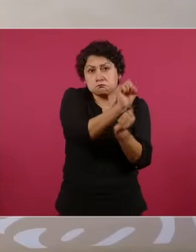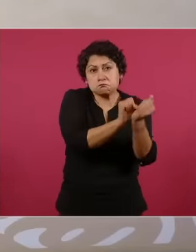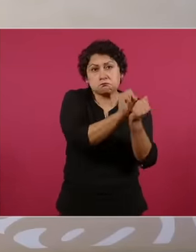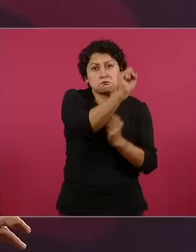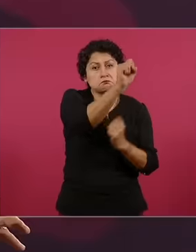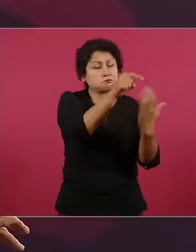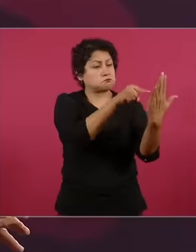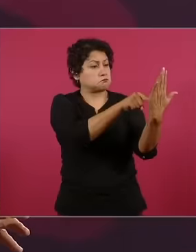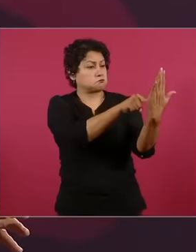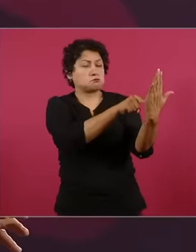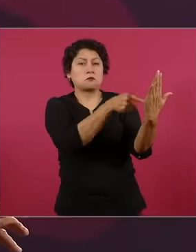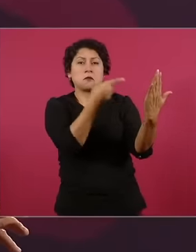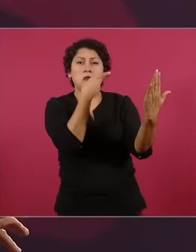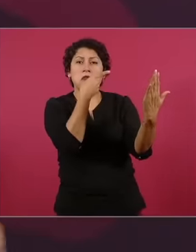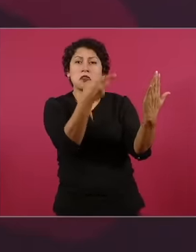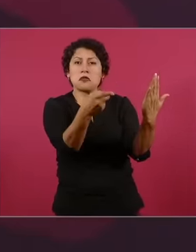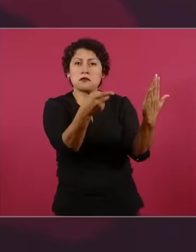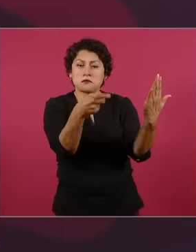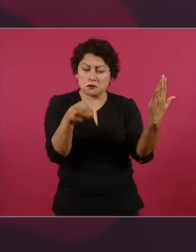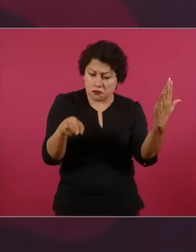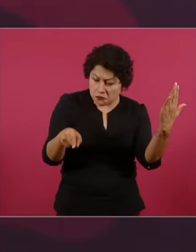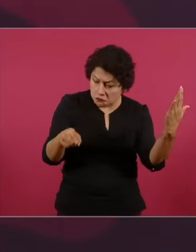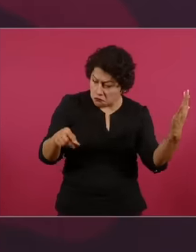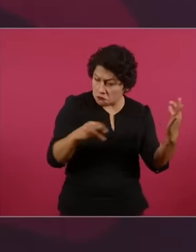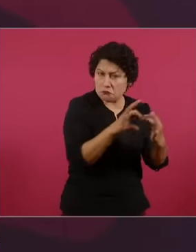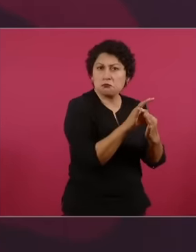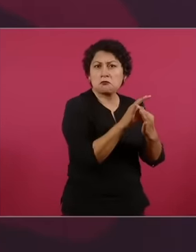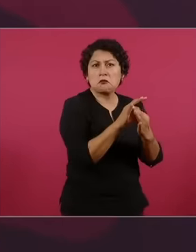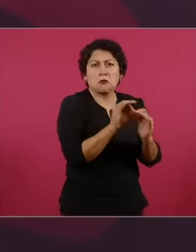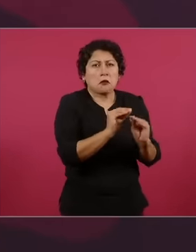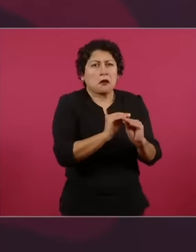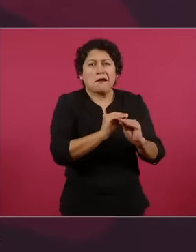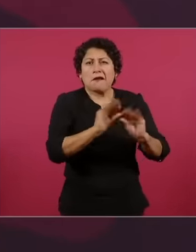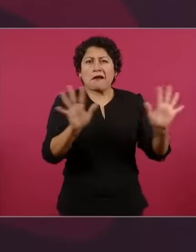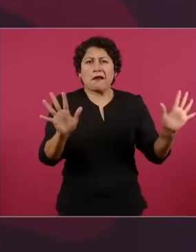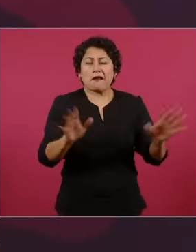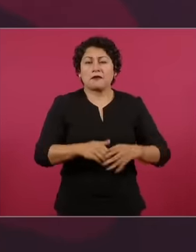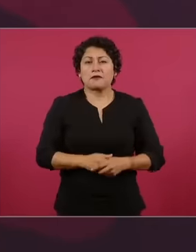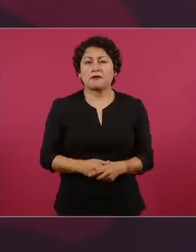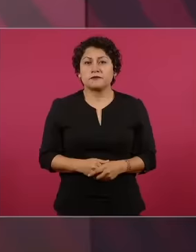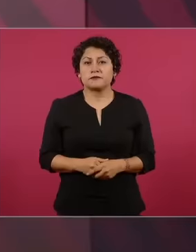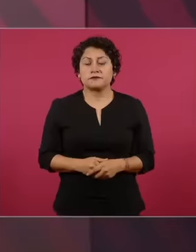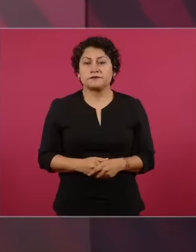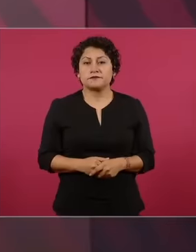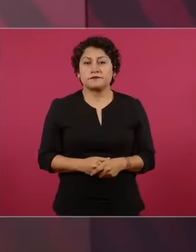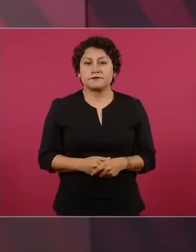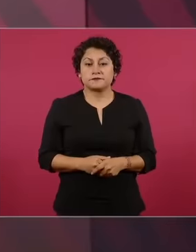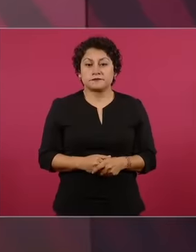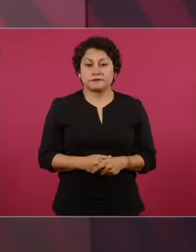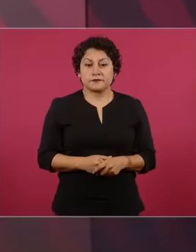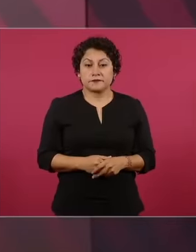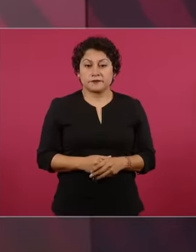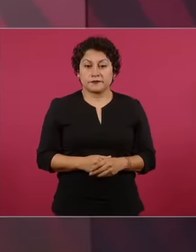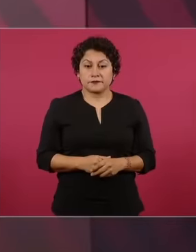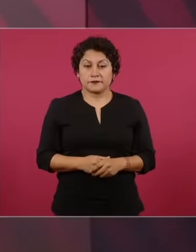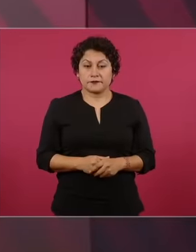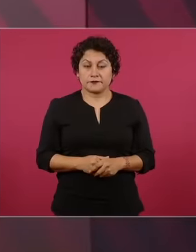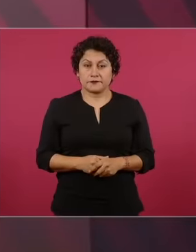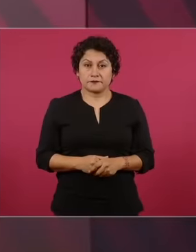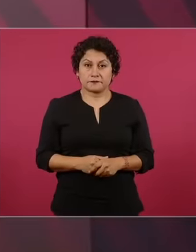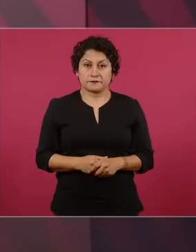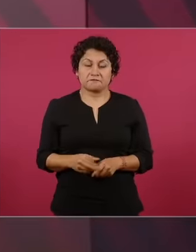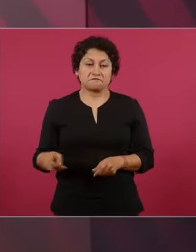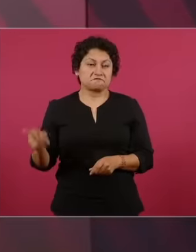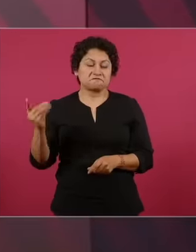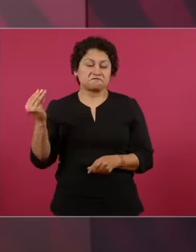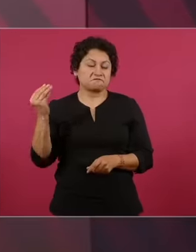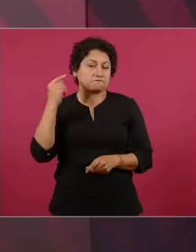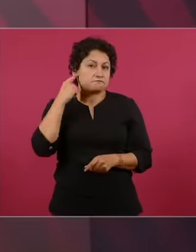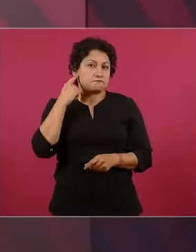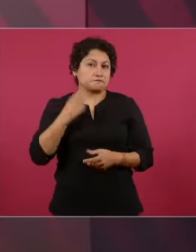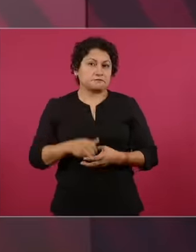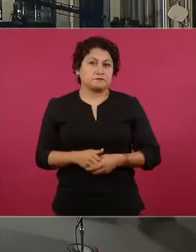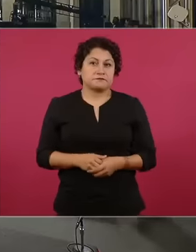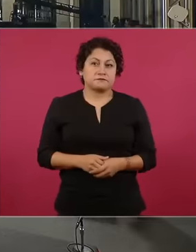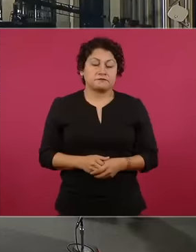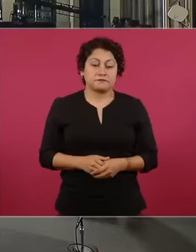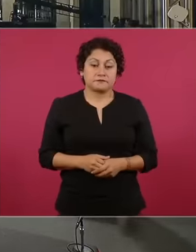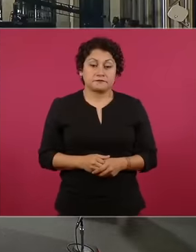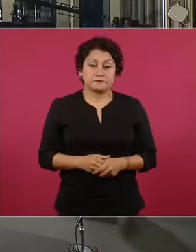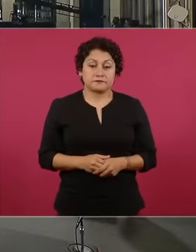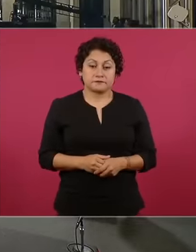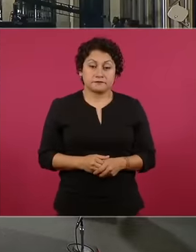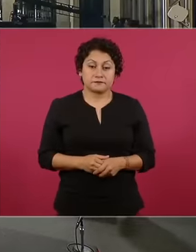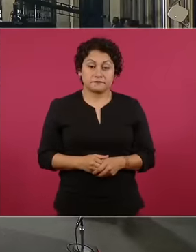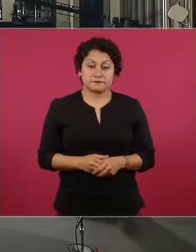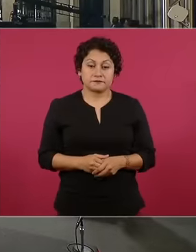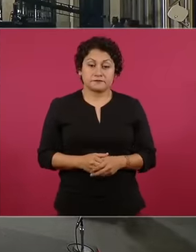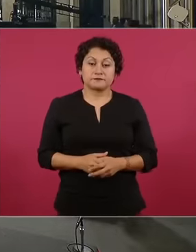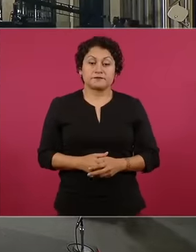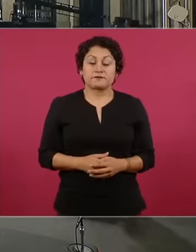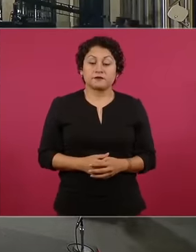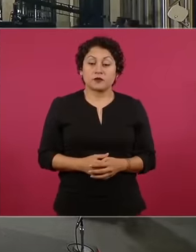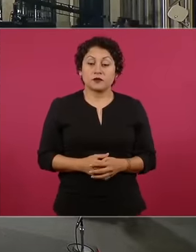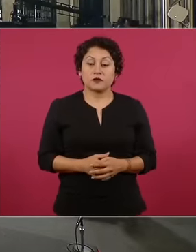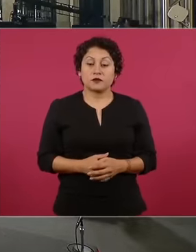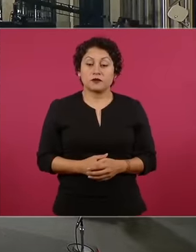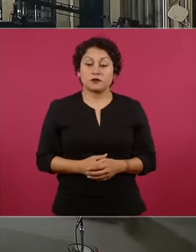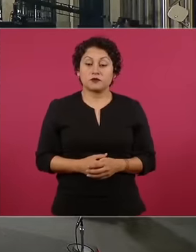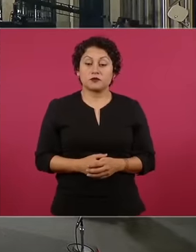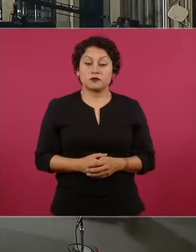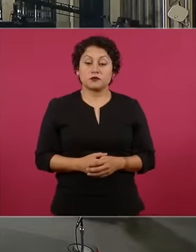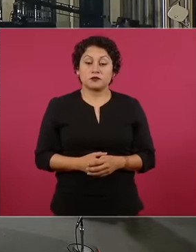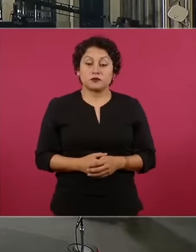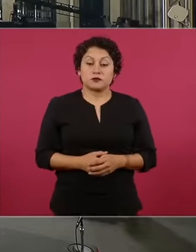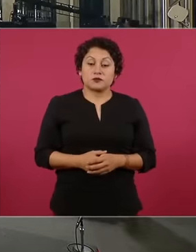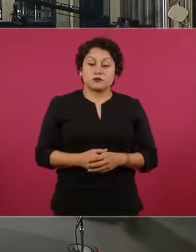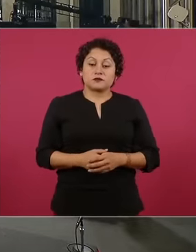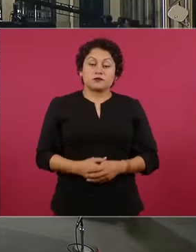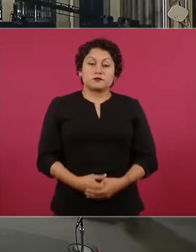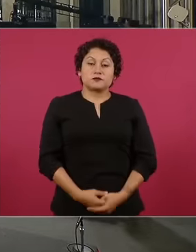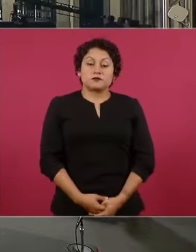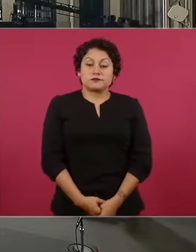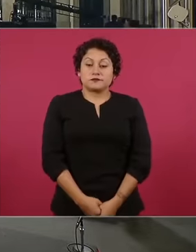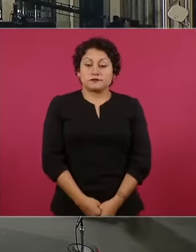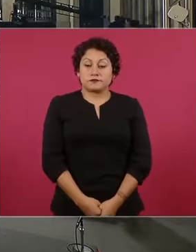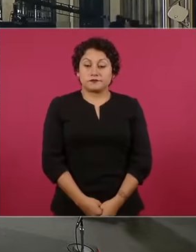also Loreta they were harassing them and in their offices they posted signs Well That